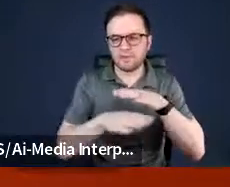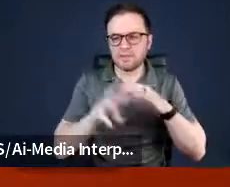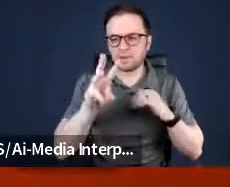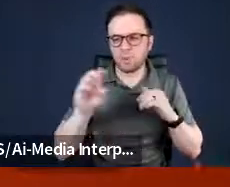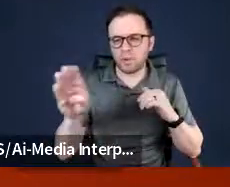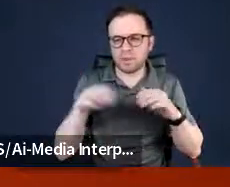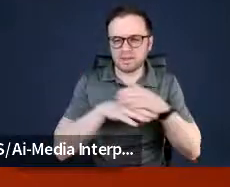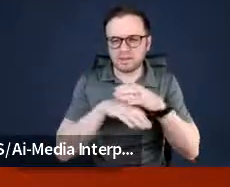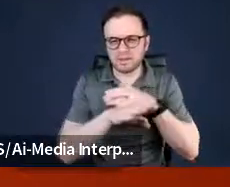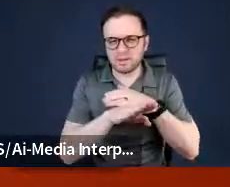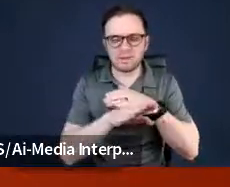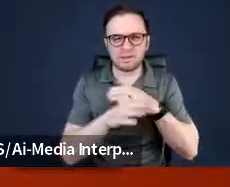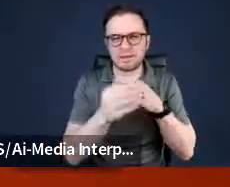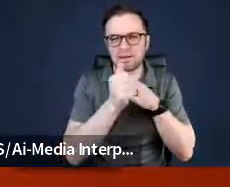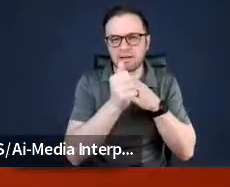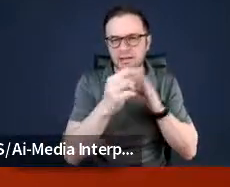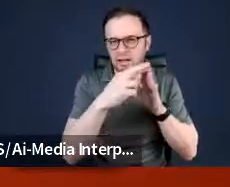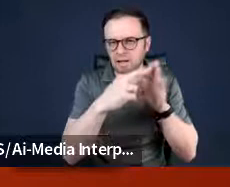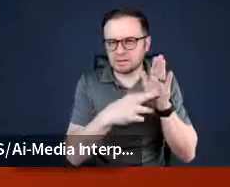The session today